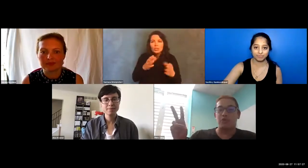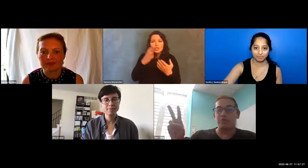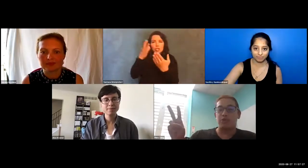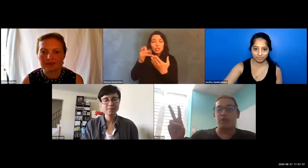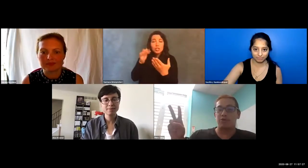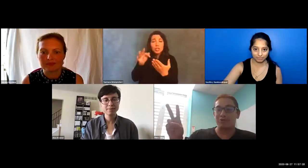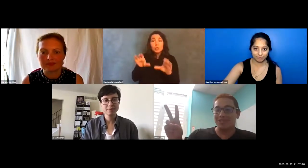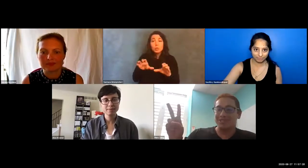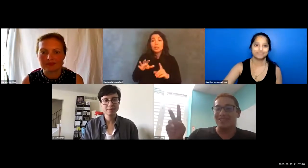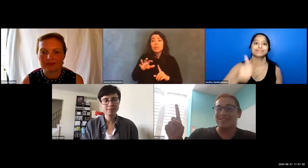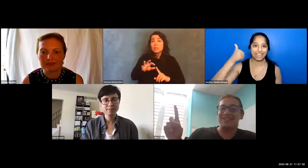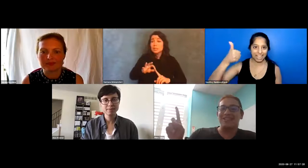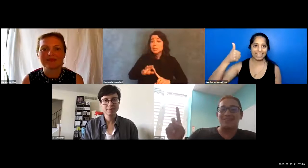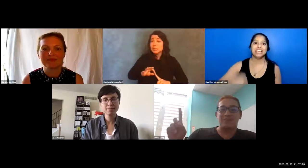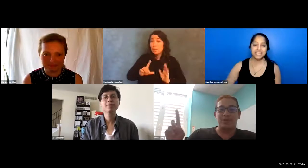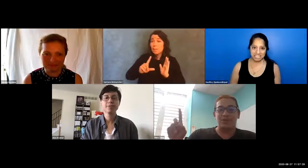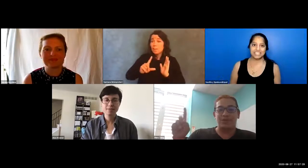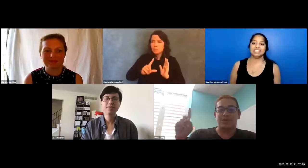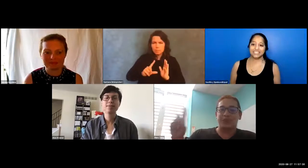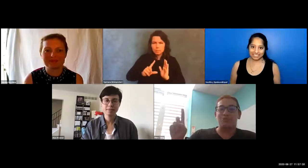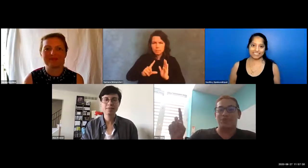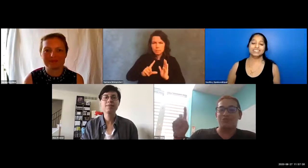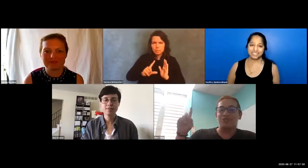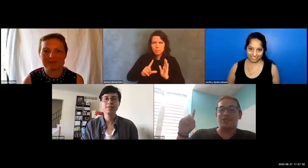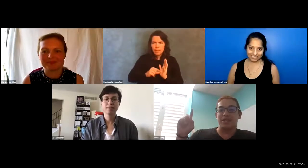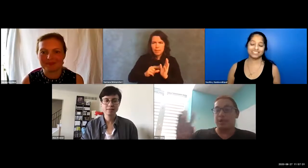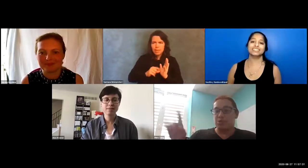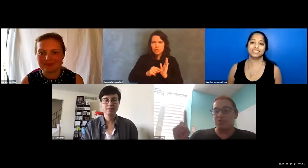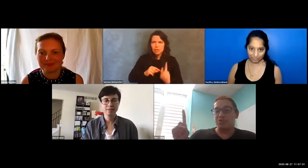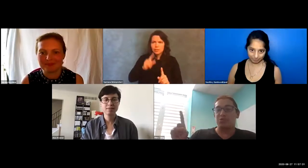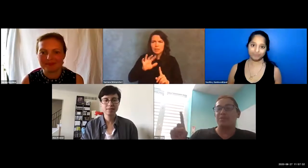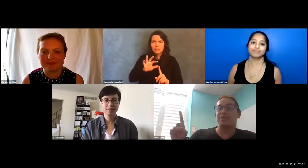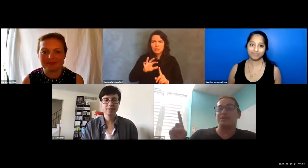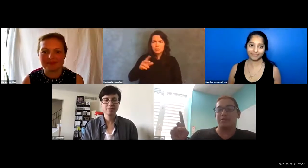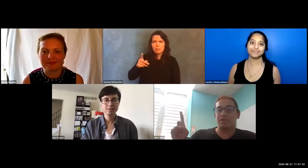boom volume. Because the second one usually in my personal